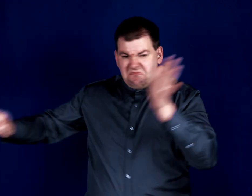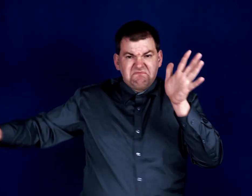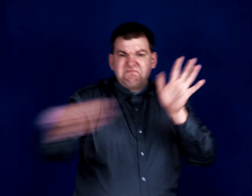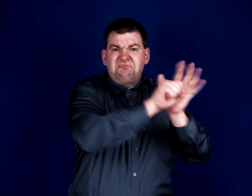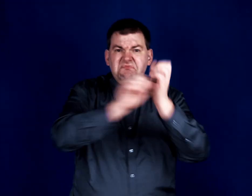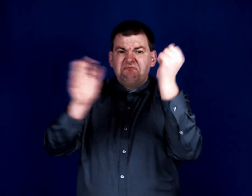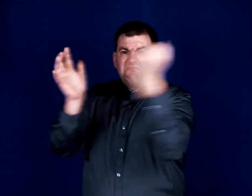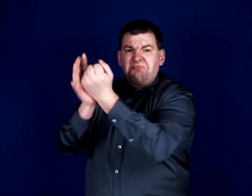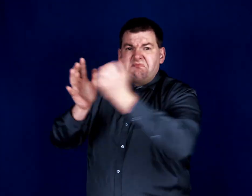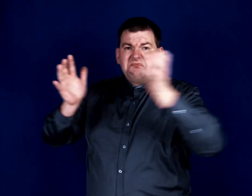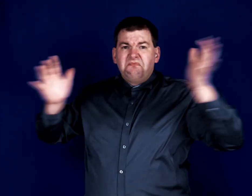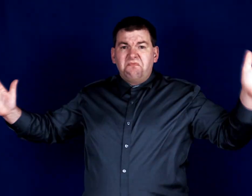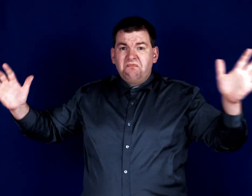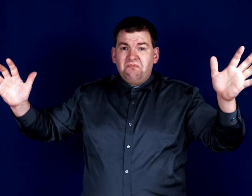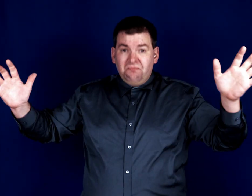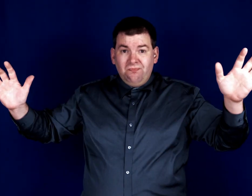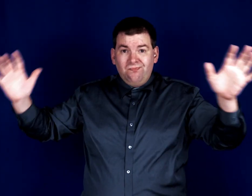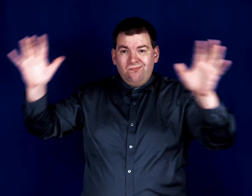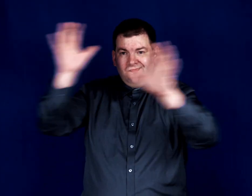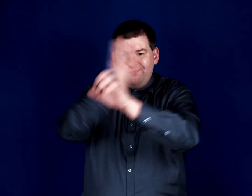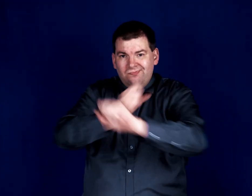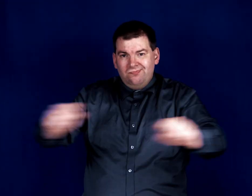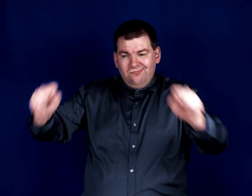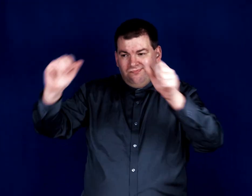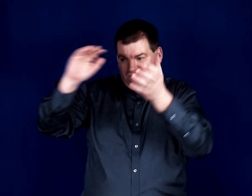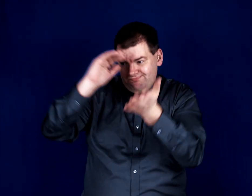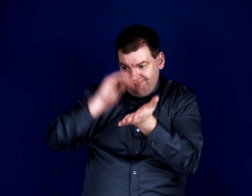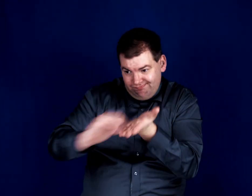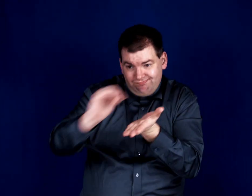nails for redemption's sake.